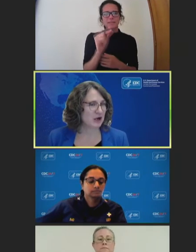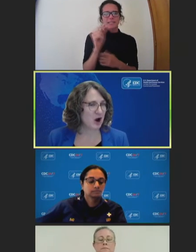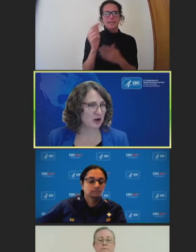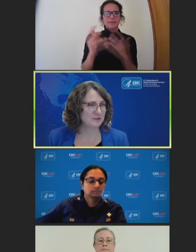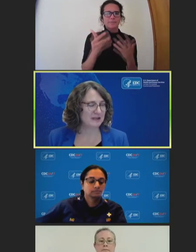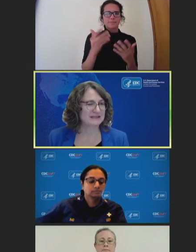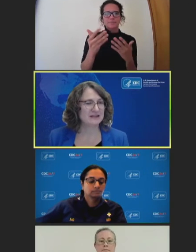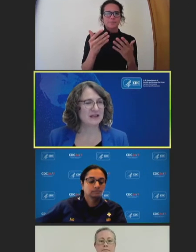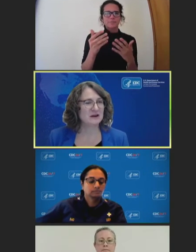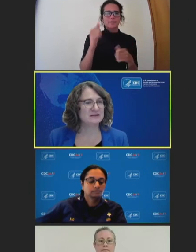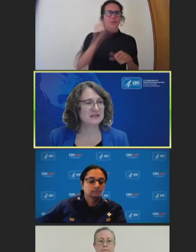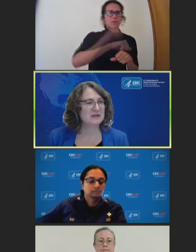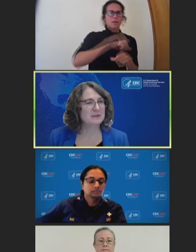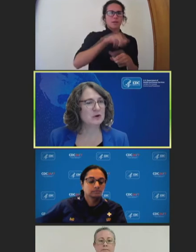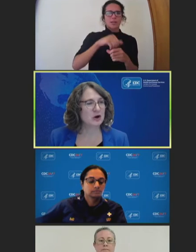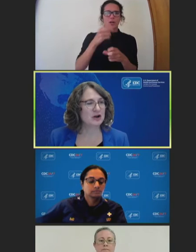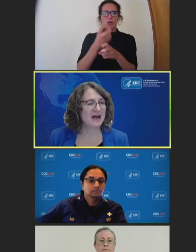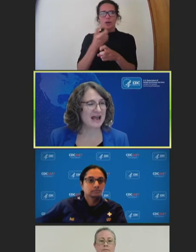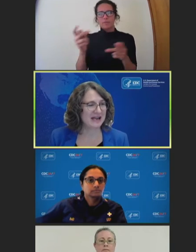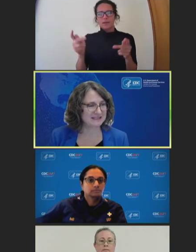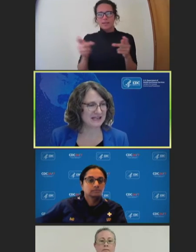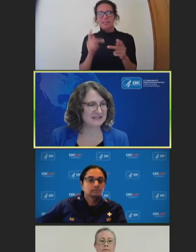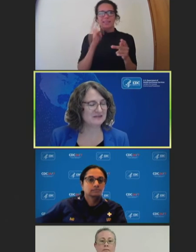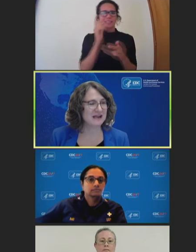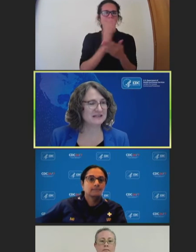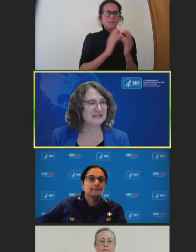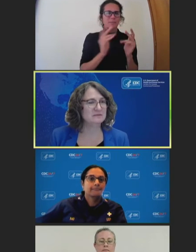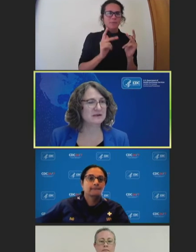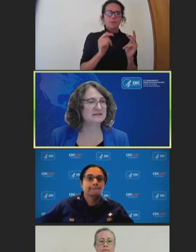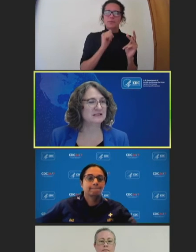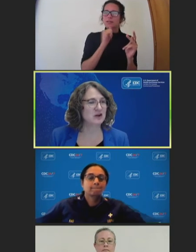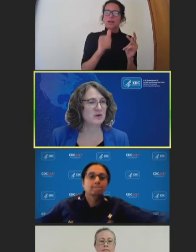and a hard place. I think there are some people who are not accessing vaccine because they don't